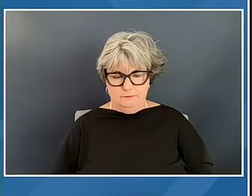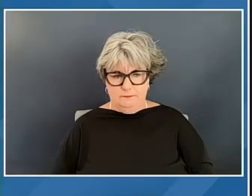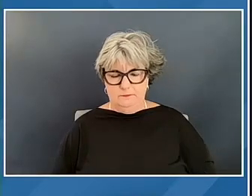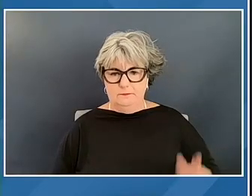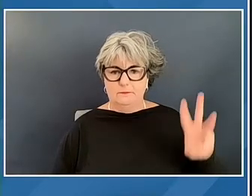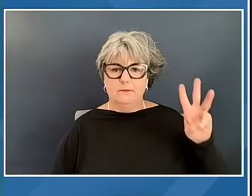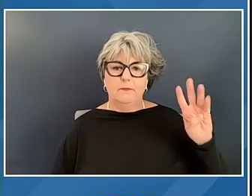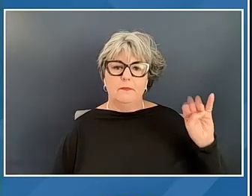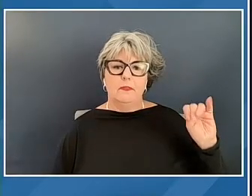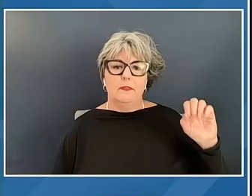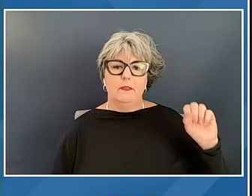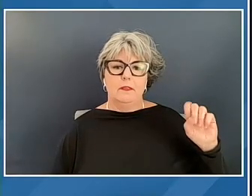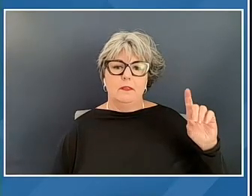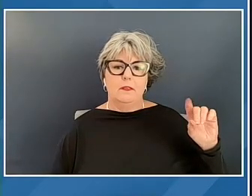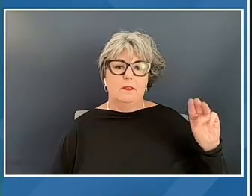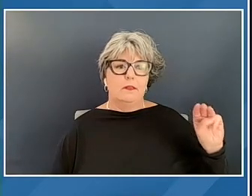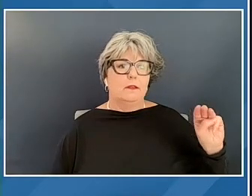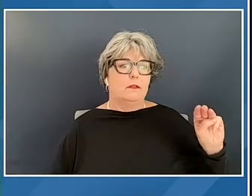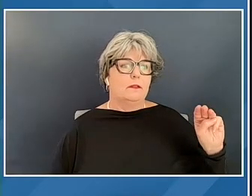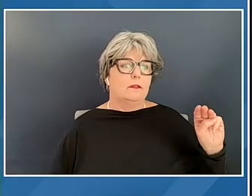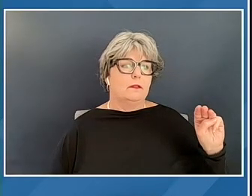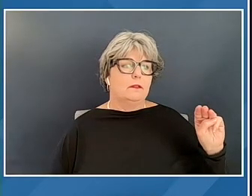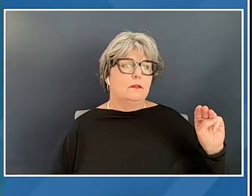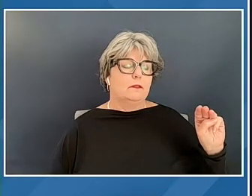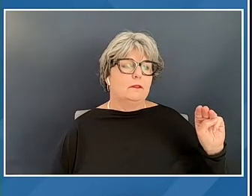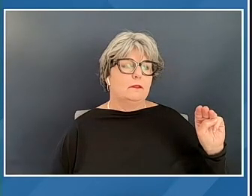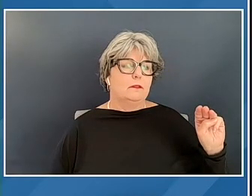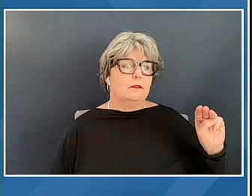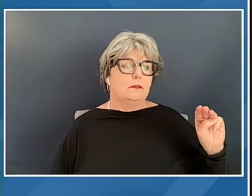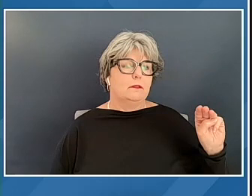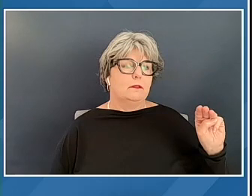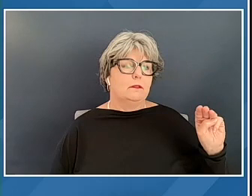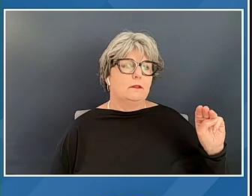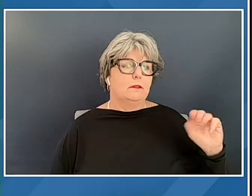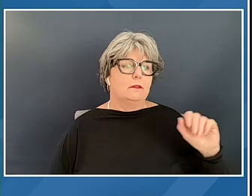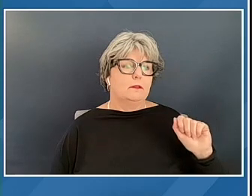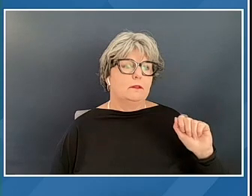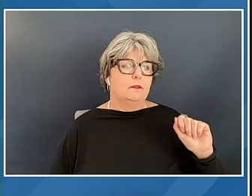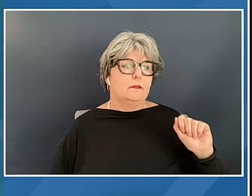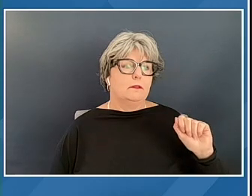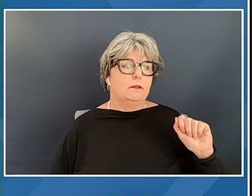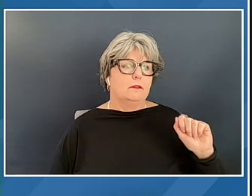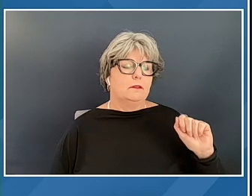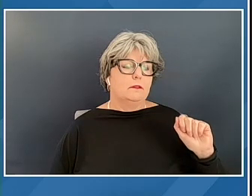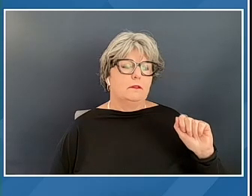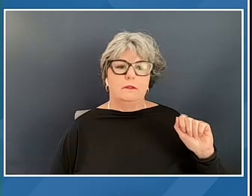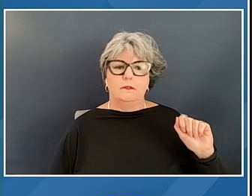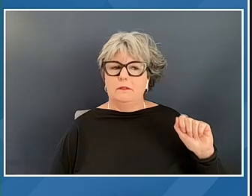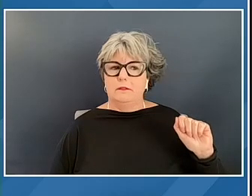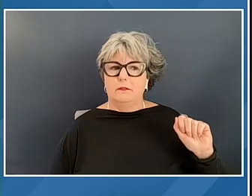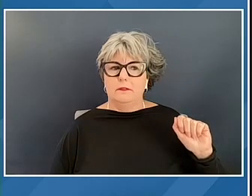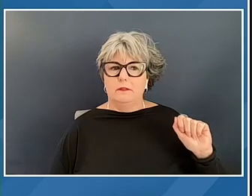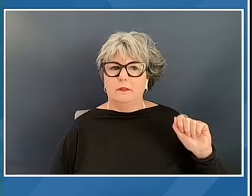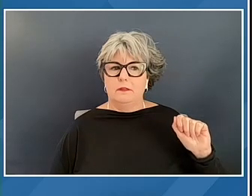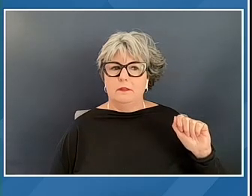Yeah, part of the reason I lowered my hand is because I would love to hear that answer from the Department of Education, so looking forward to hearing some more